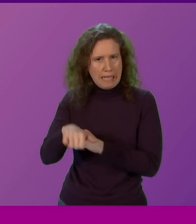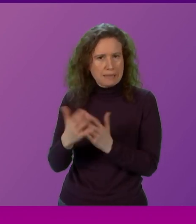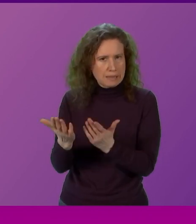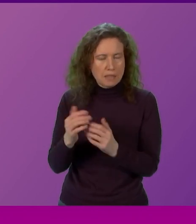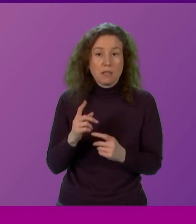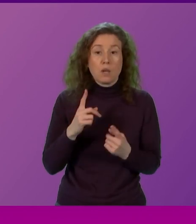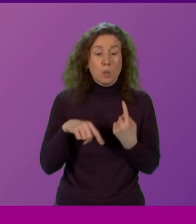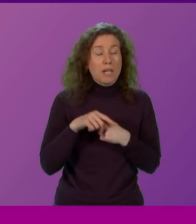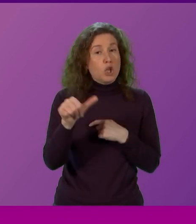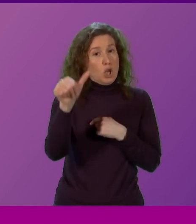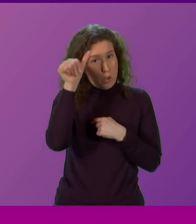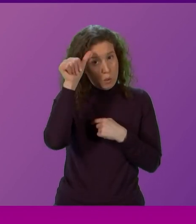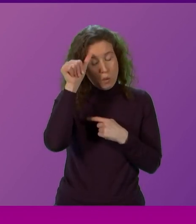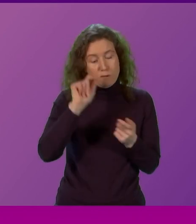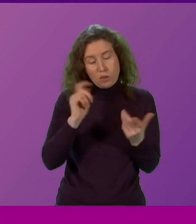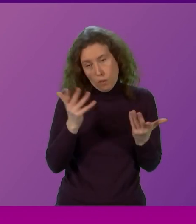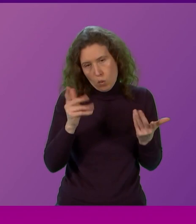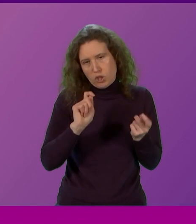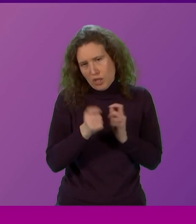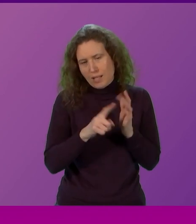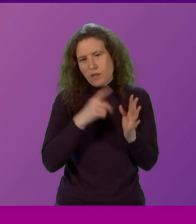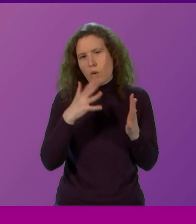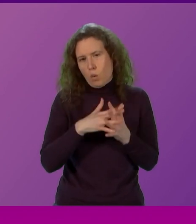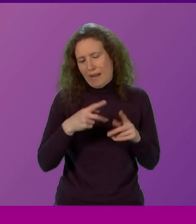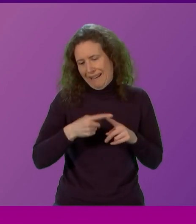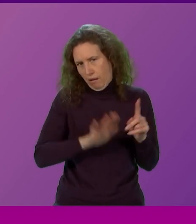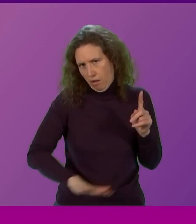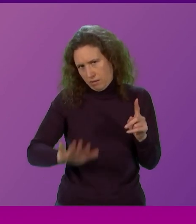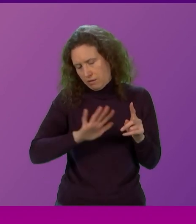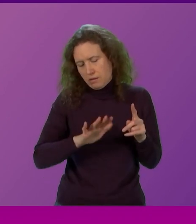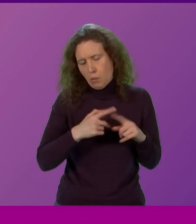We are, of course, aware of the change of law in England and will continue to consider